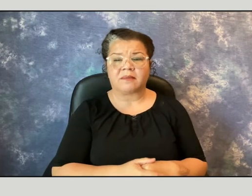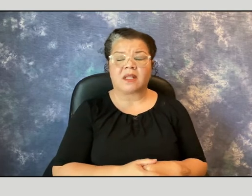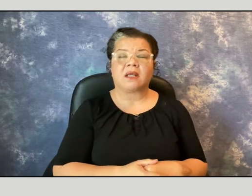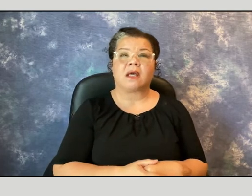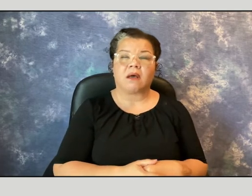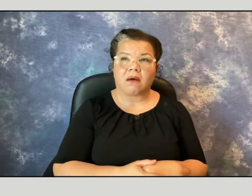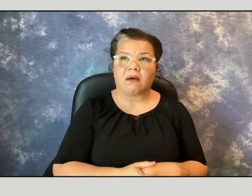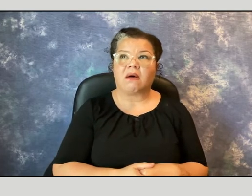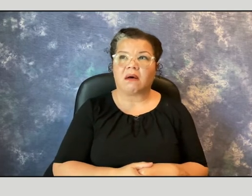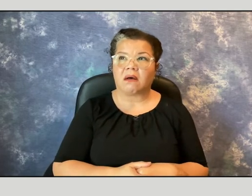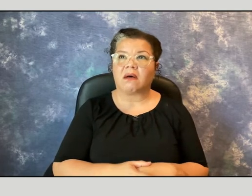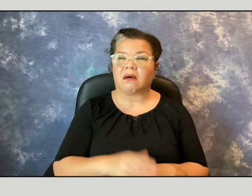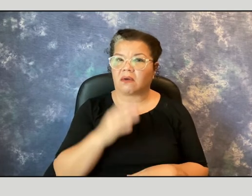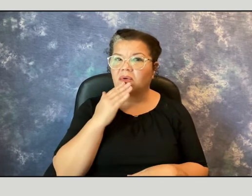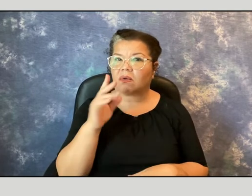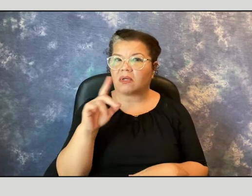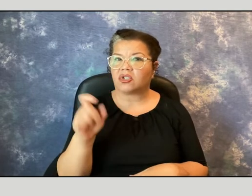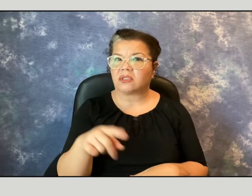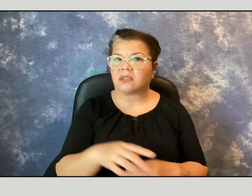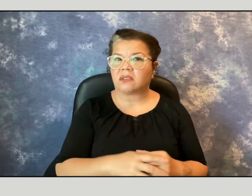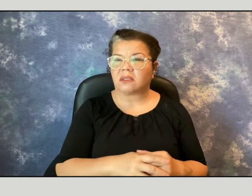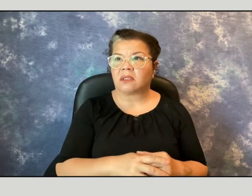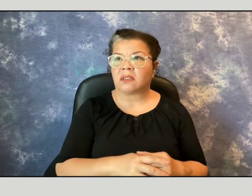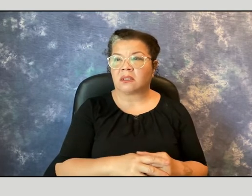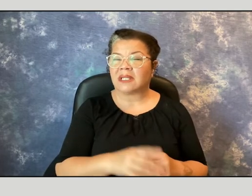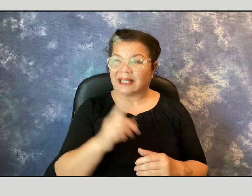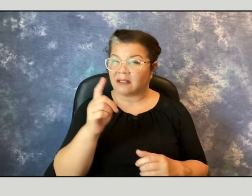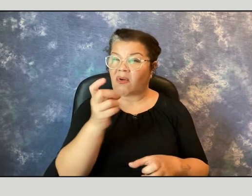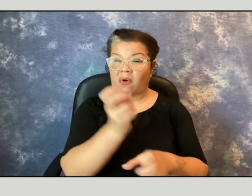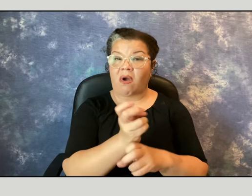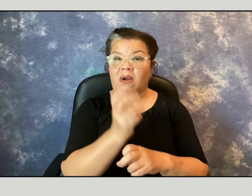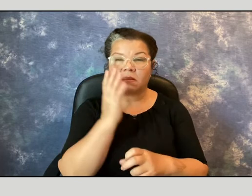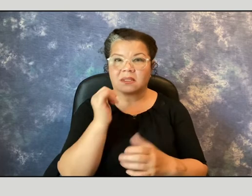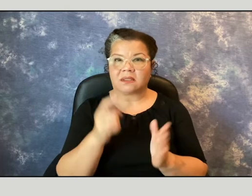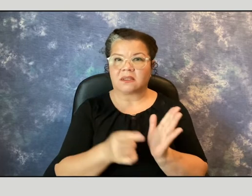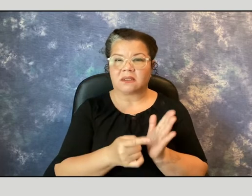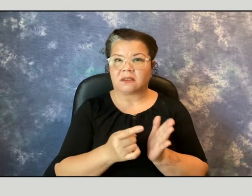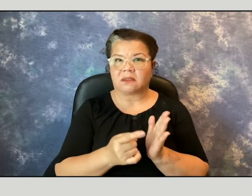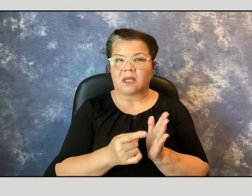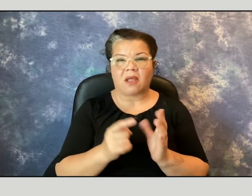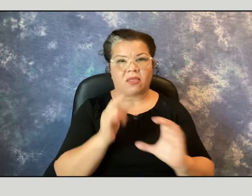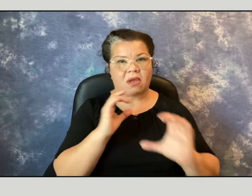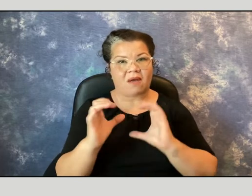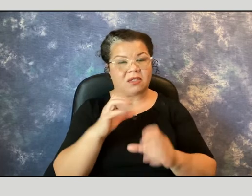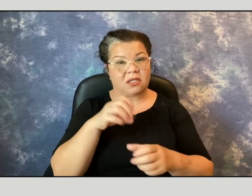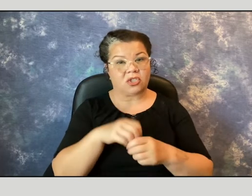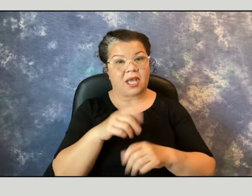It's hard because I think, in some ways, the conversation around Puerto Rico has been stuck around Hurricane Maria.